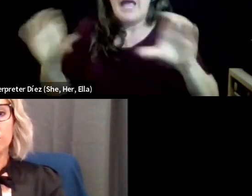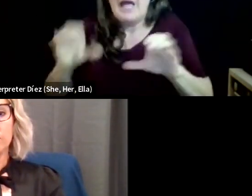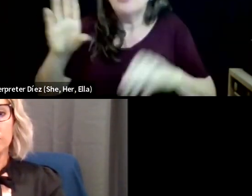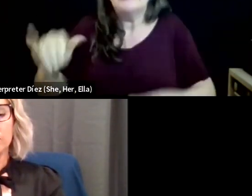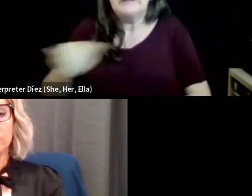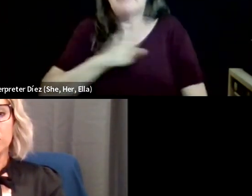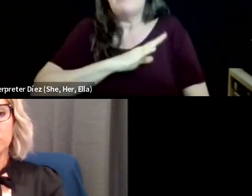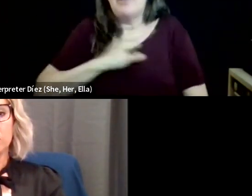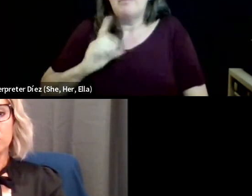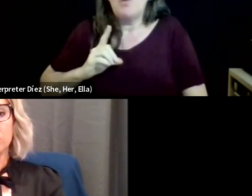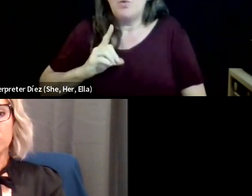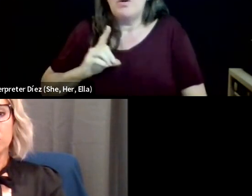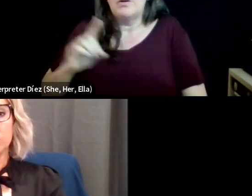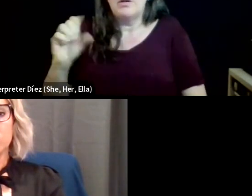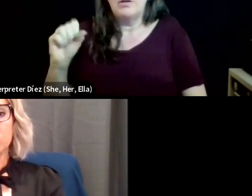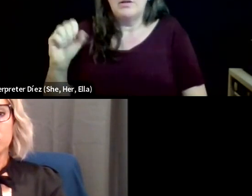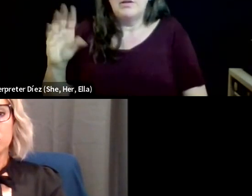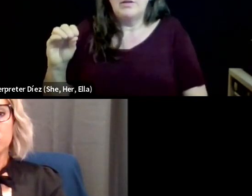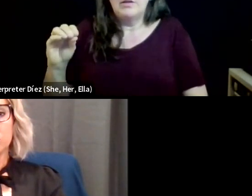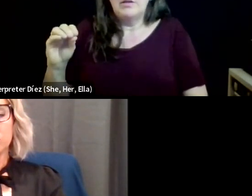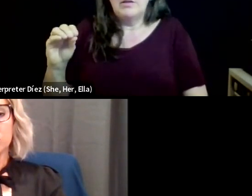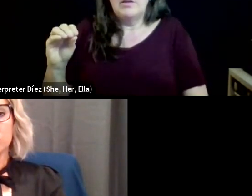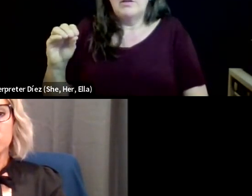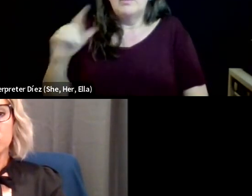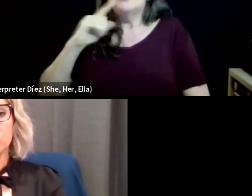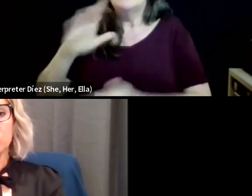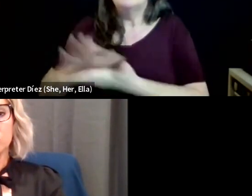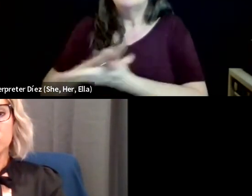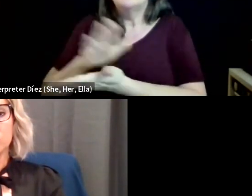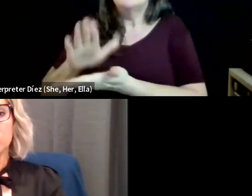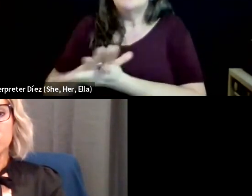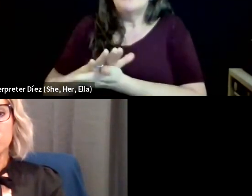And so the documents presented here are